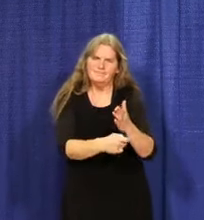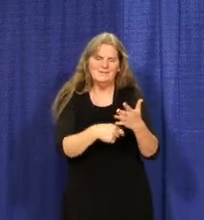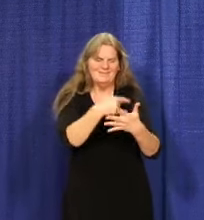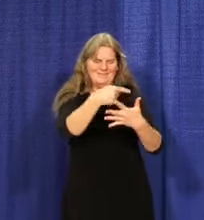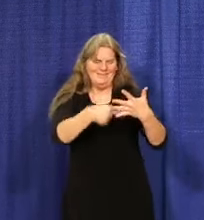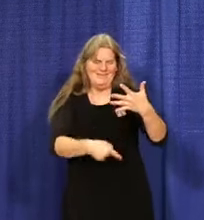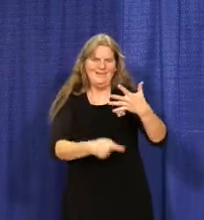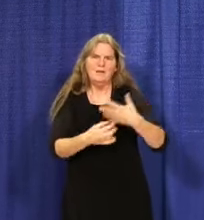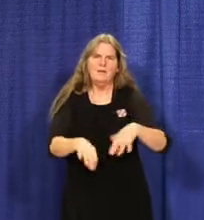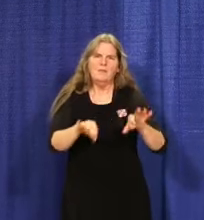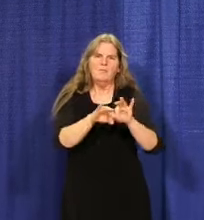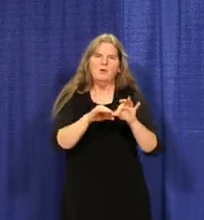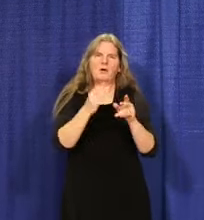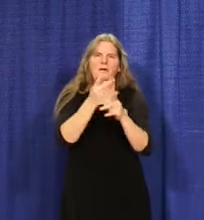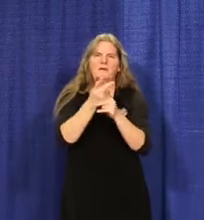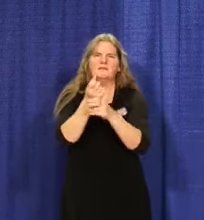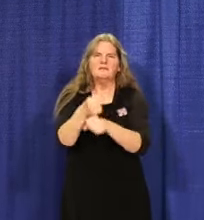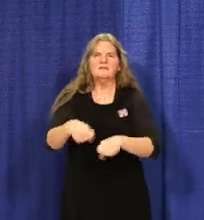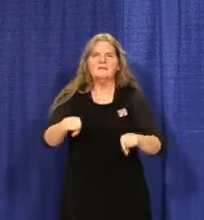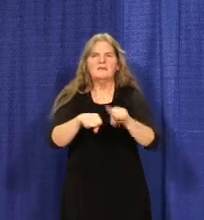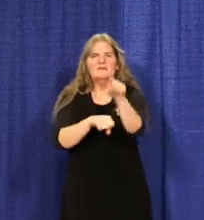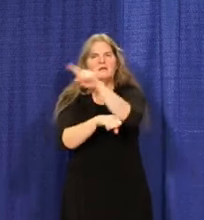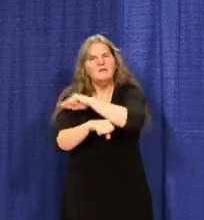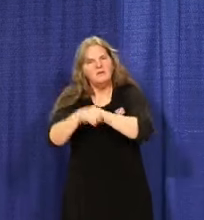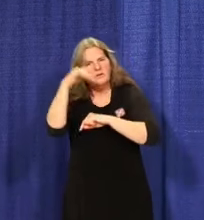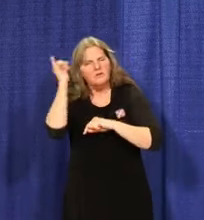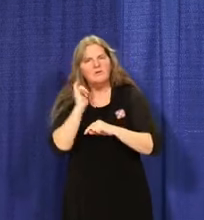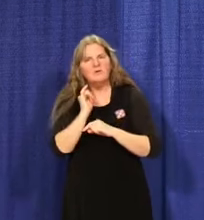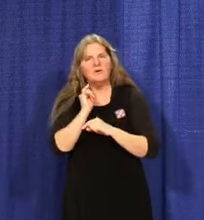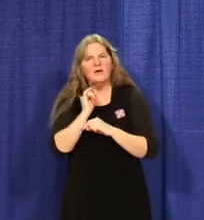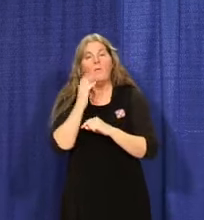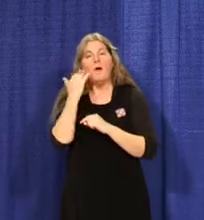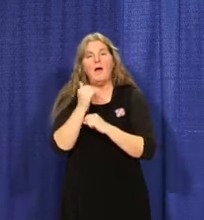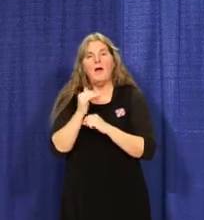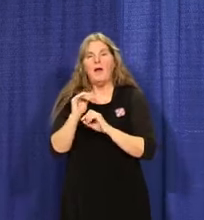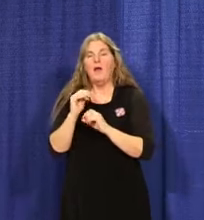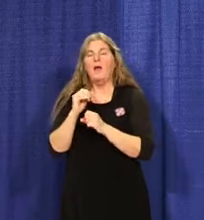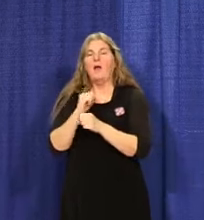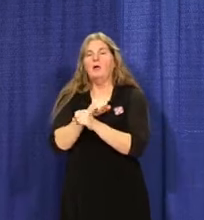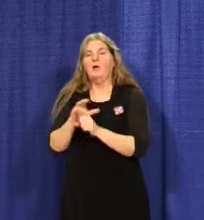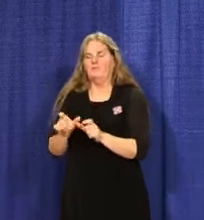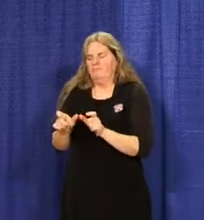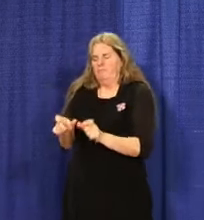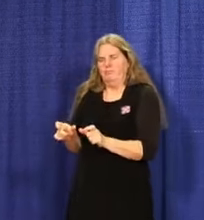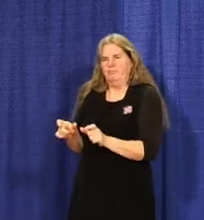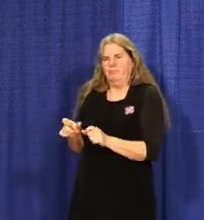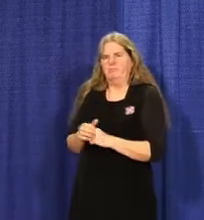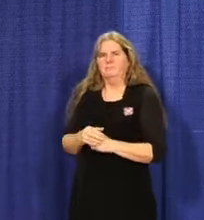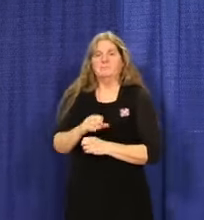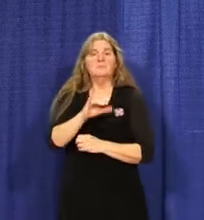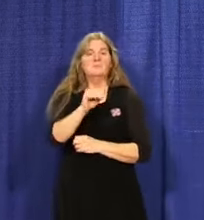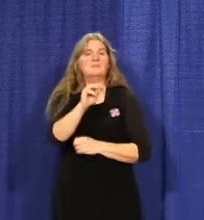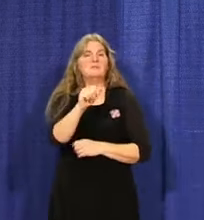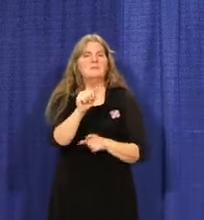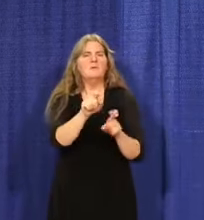from the spread of COVID-19 in Yukon. We have also put measures in